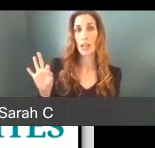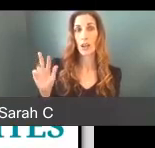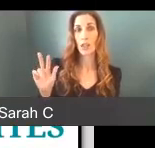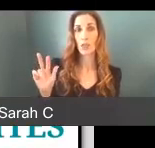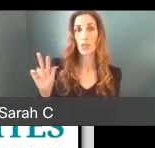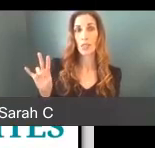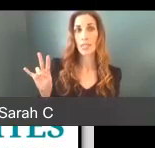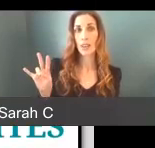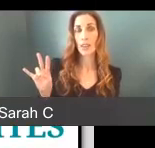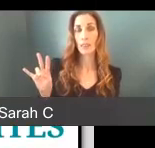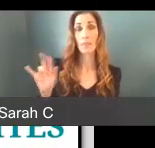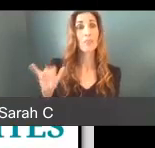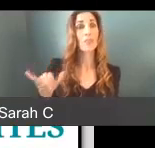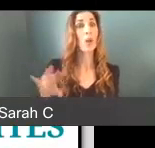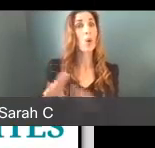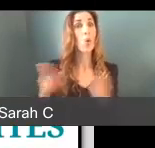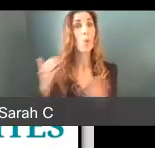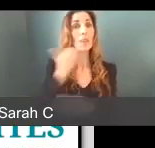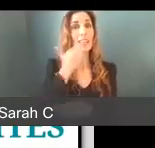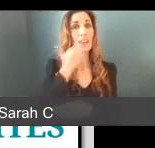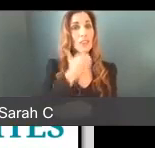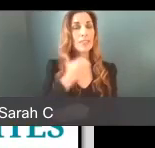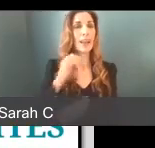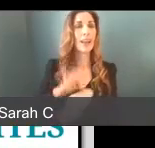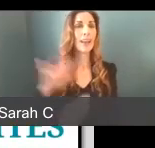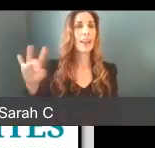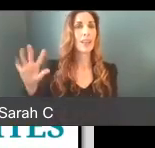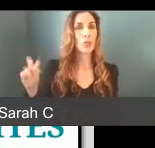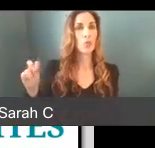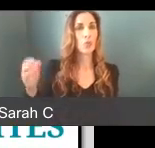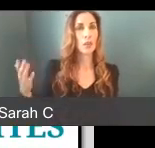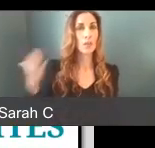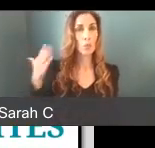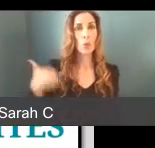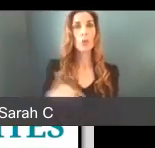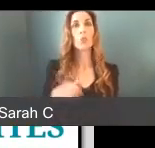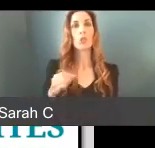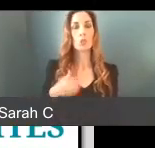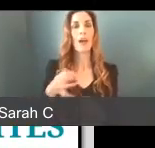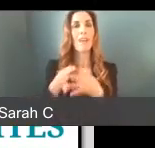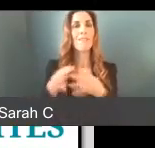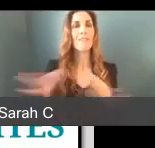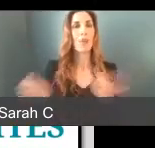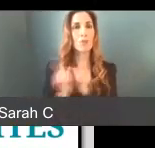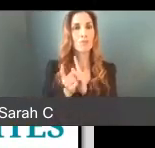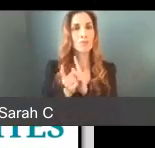That opens up every day at 8:30 in the morning and we do have LanguageLine available on the phone.